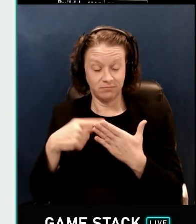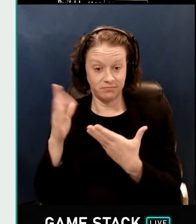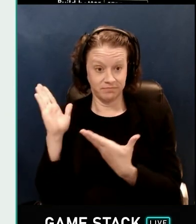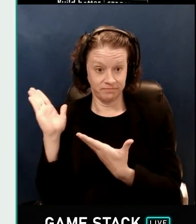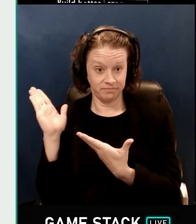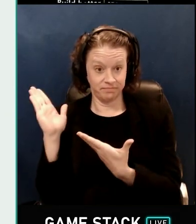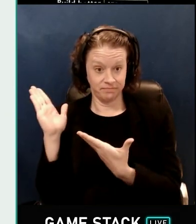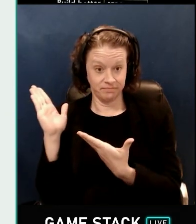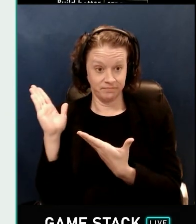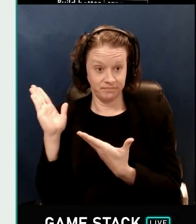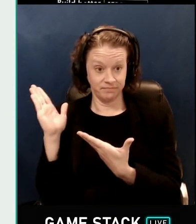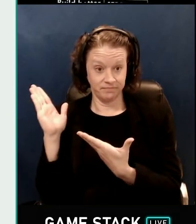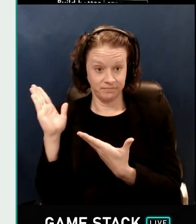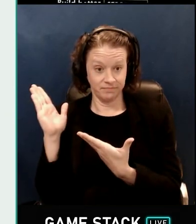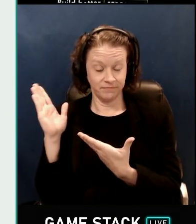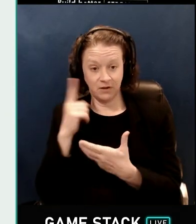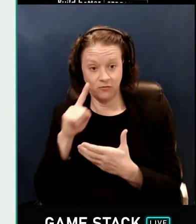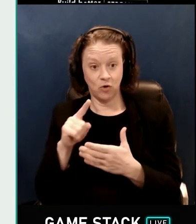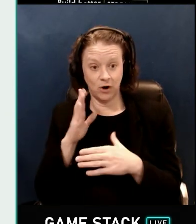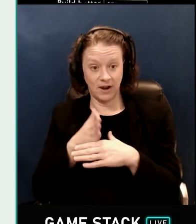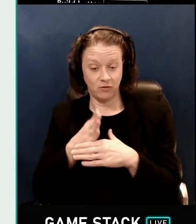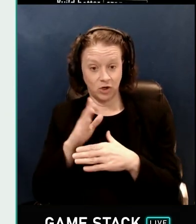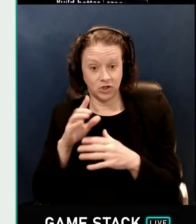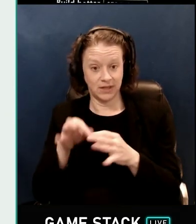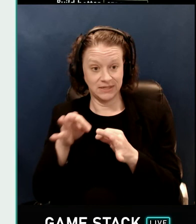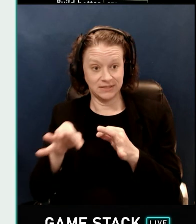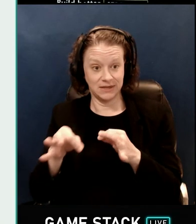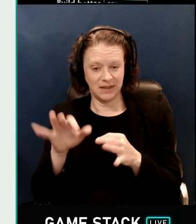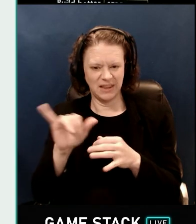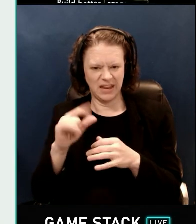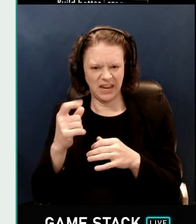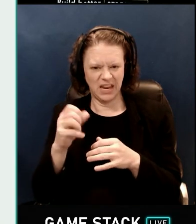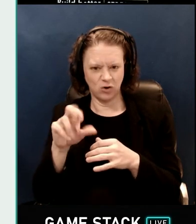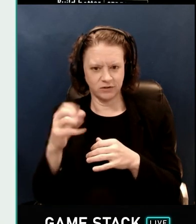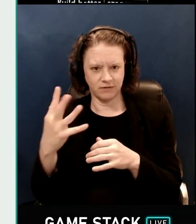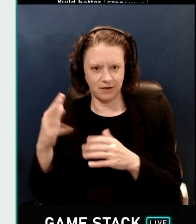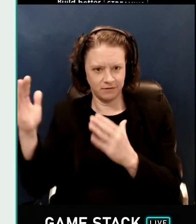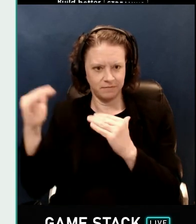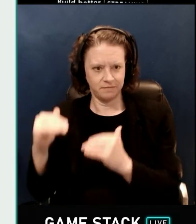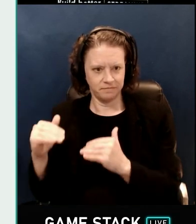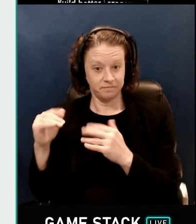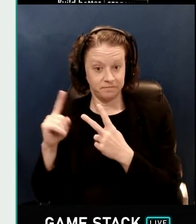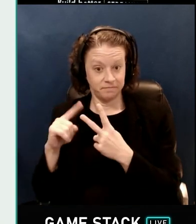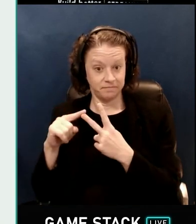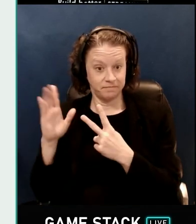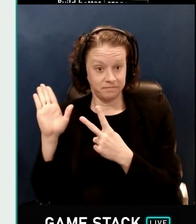for average latency like Gears 5, XGameStreamingGetAssociatedFrame for matching frames